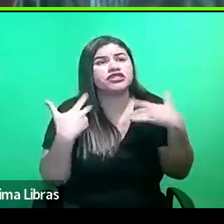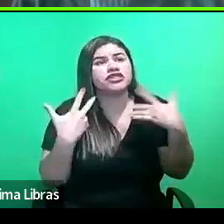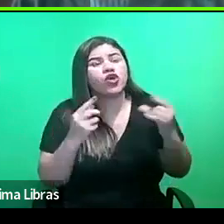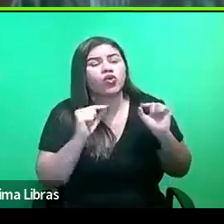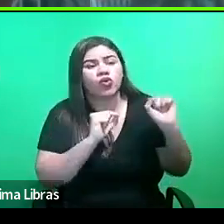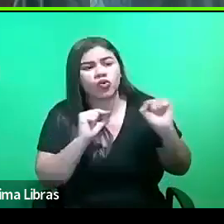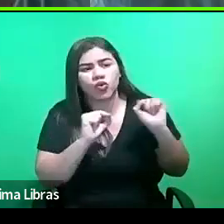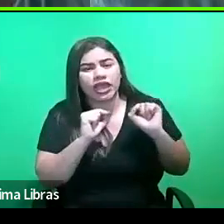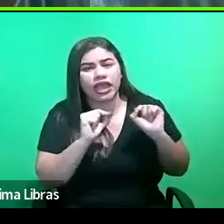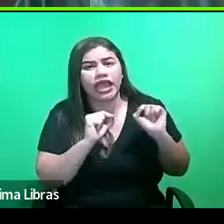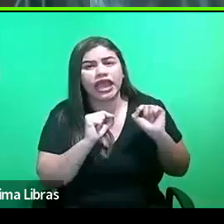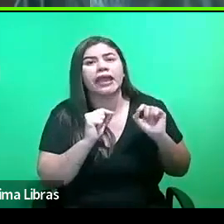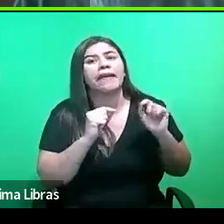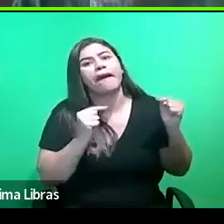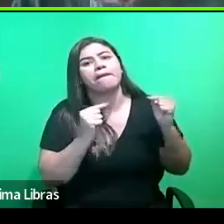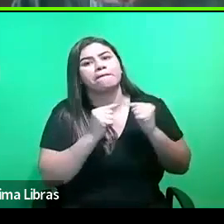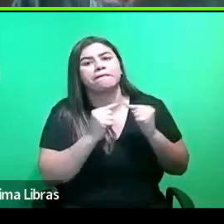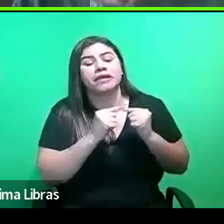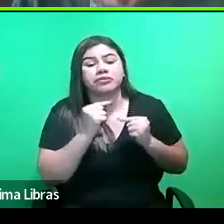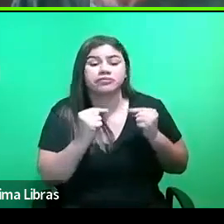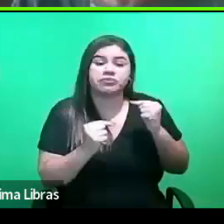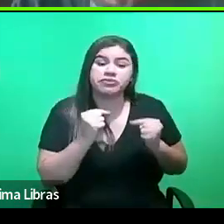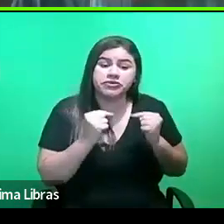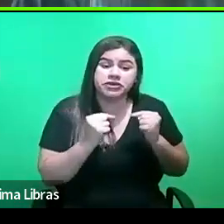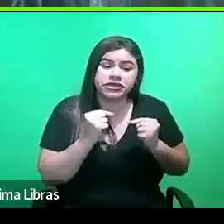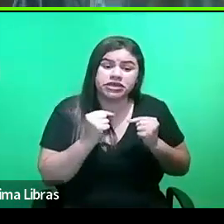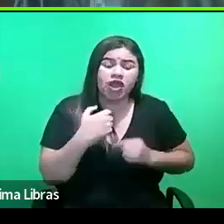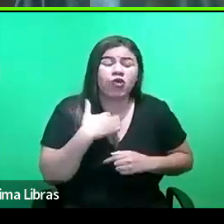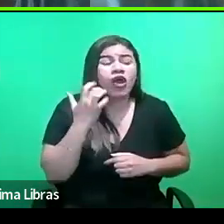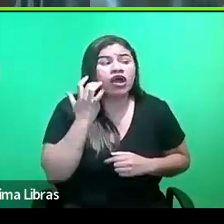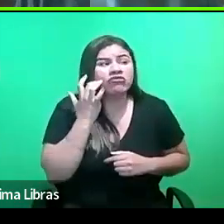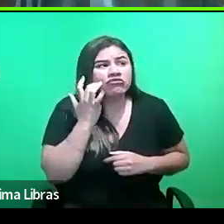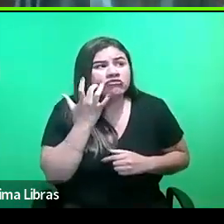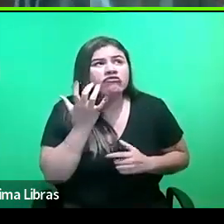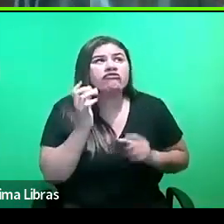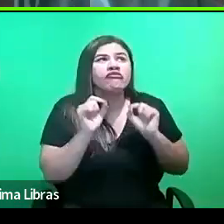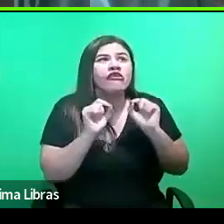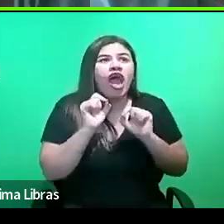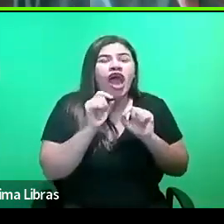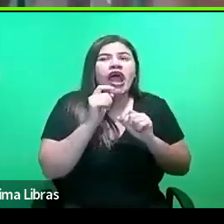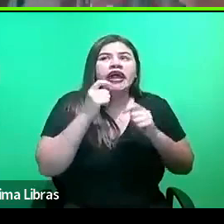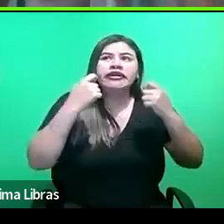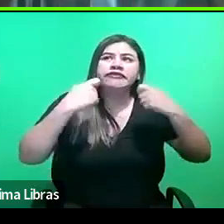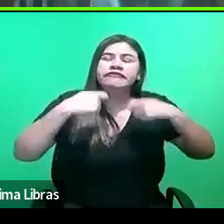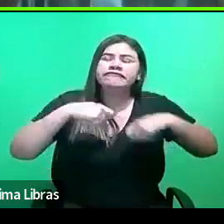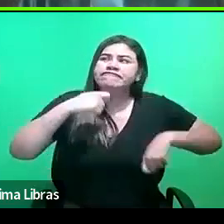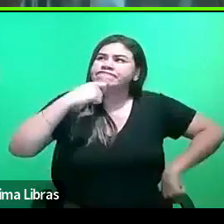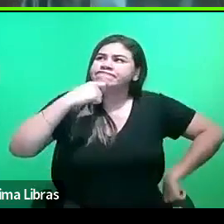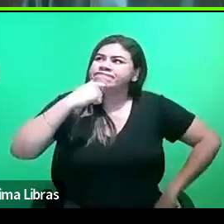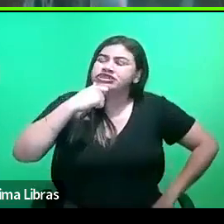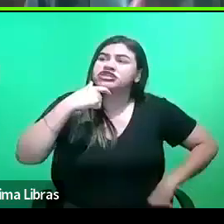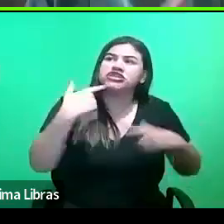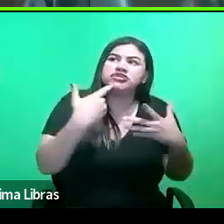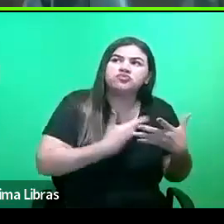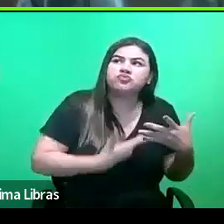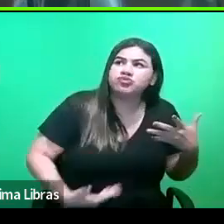*lang* Hey? don't you*lang* ng* it's great to ng* it's Hey? don't you*lang* it's a